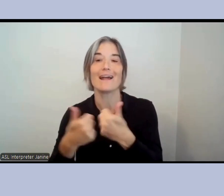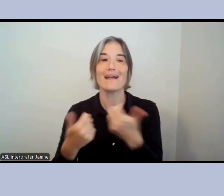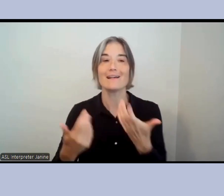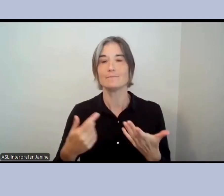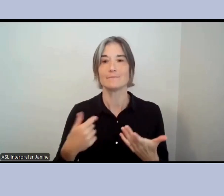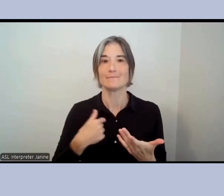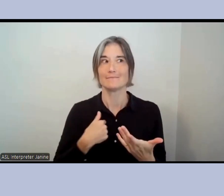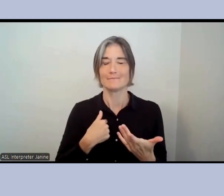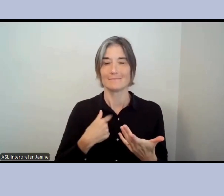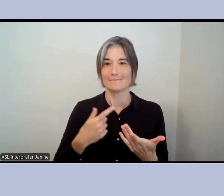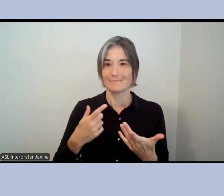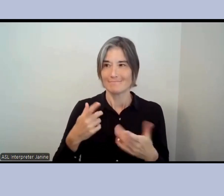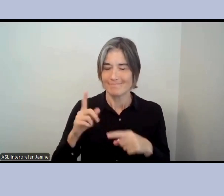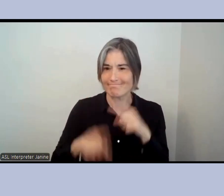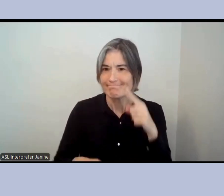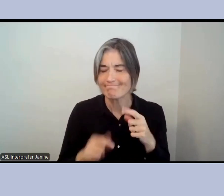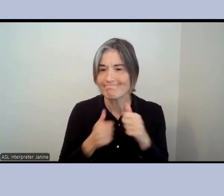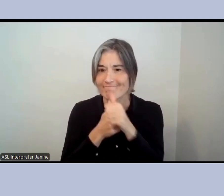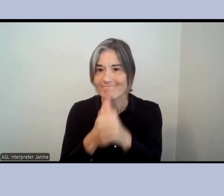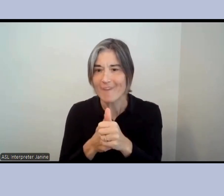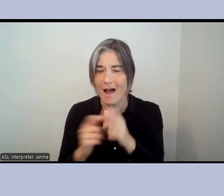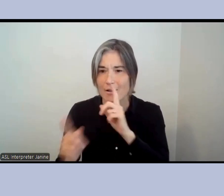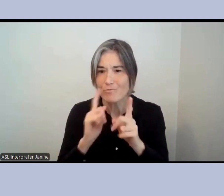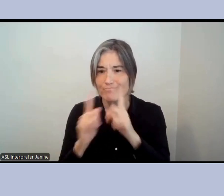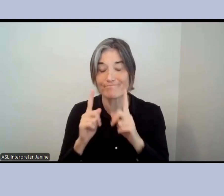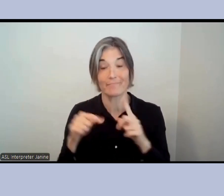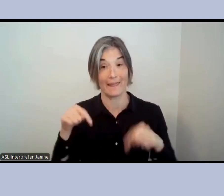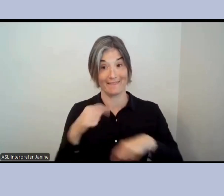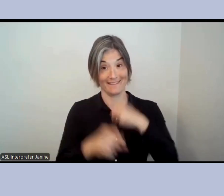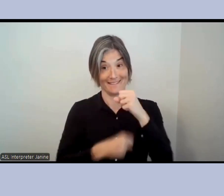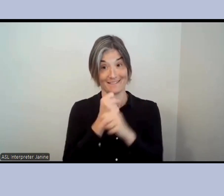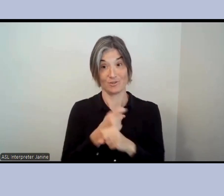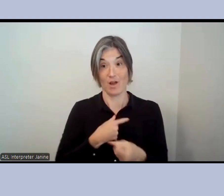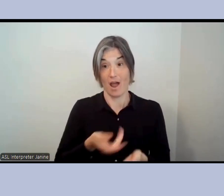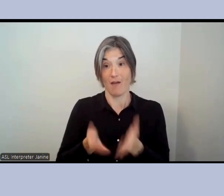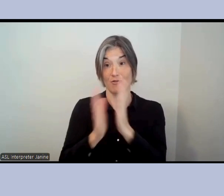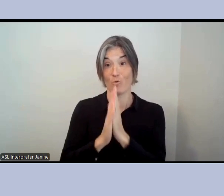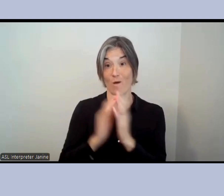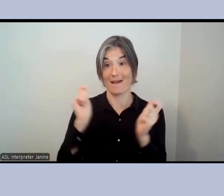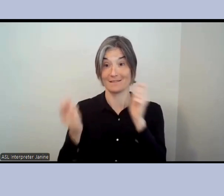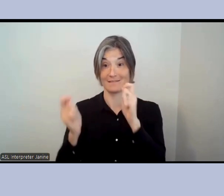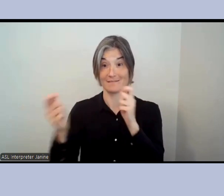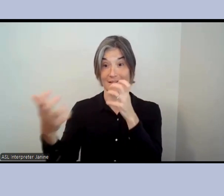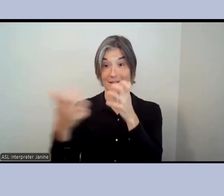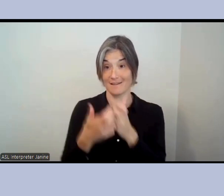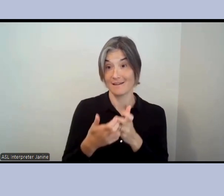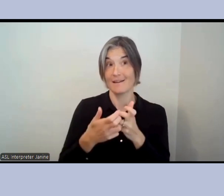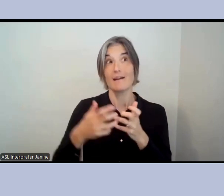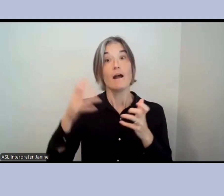at a quieter location, with lower ceilings and a more private room, so I can enjoy it along with everyone else.